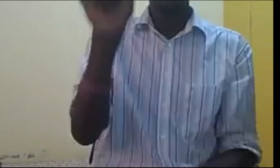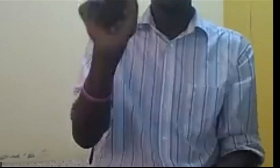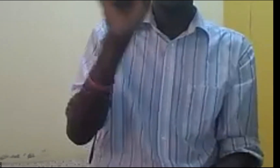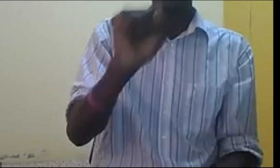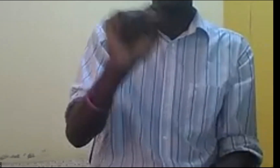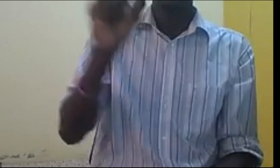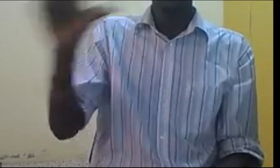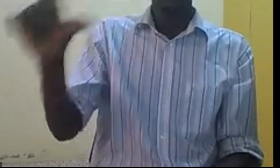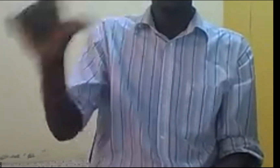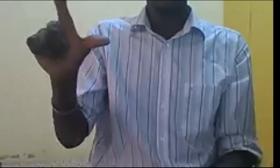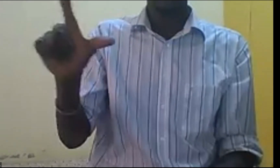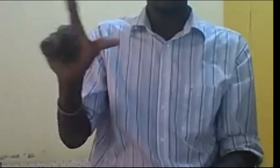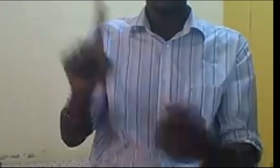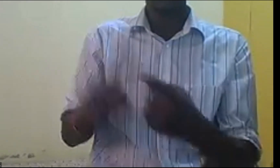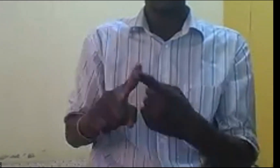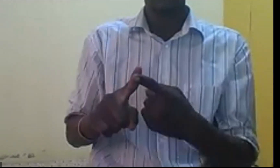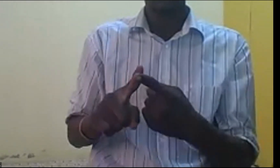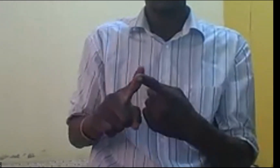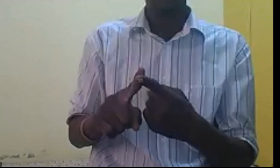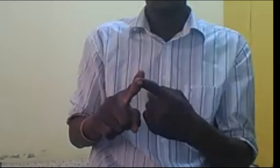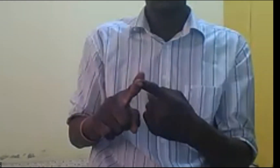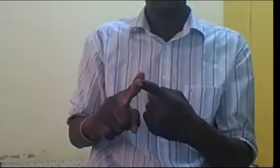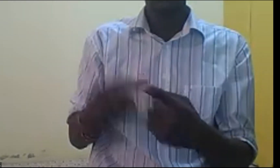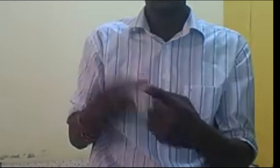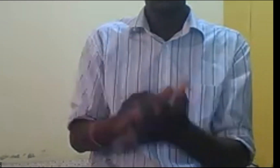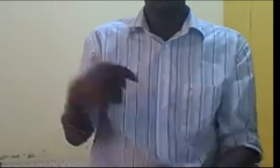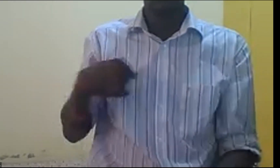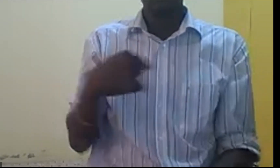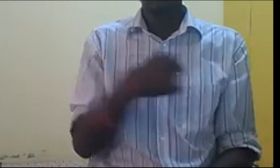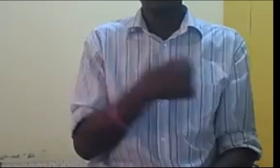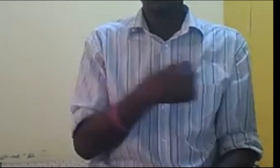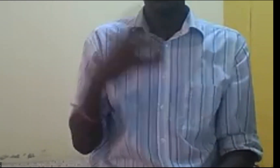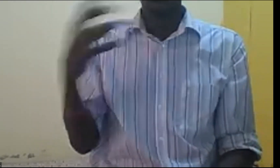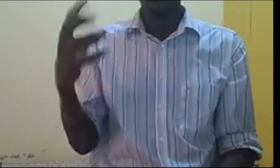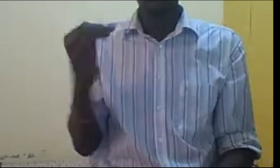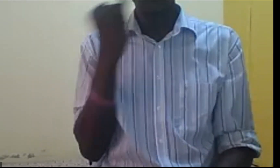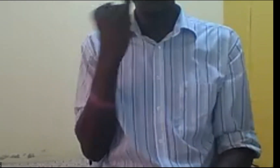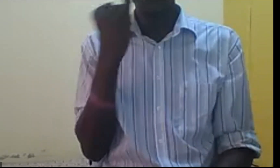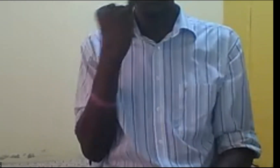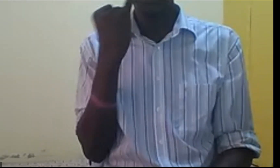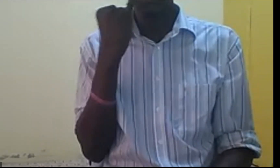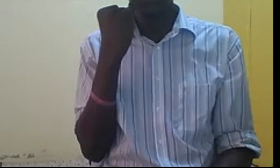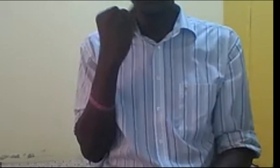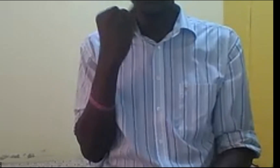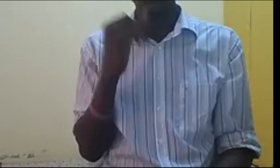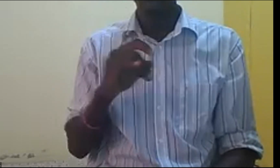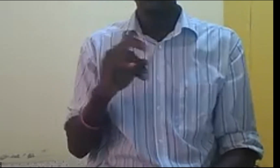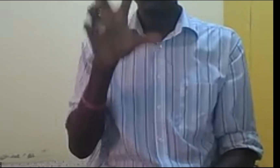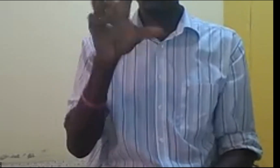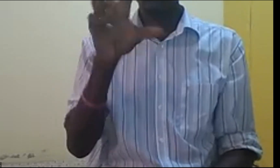school teachers to receive children from the deaf schools so also we have the autistic kids also you know, I mean, there's no space for them at schools.